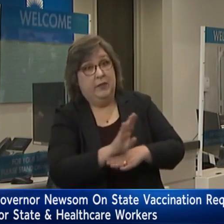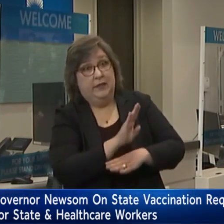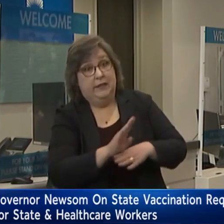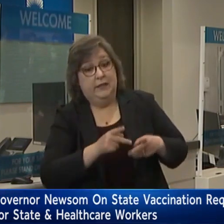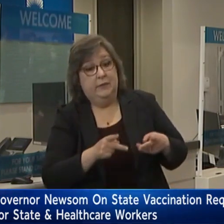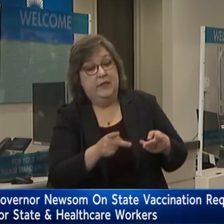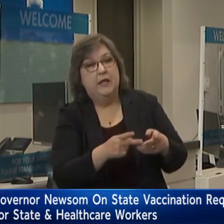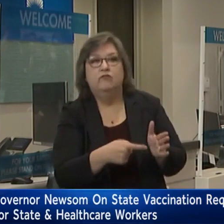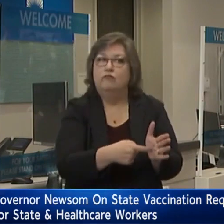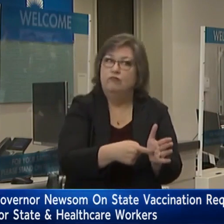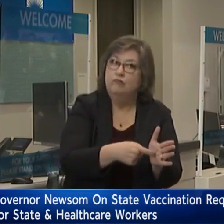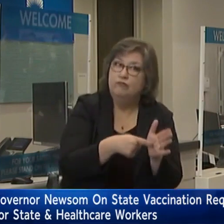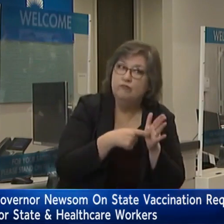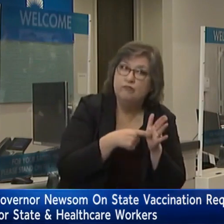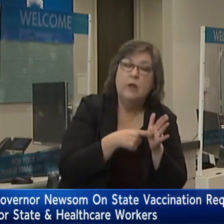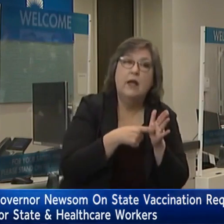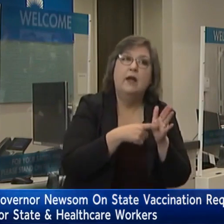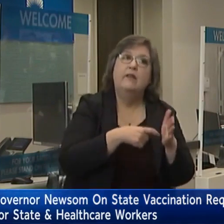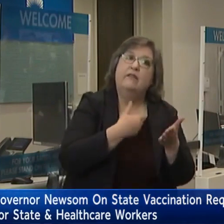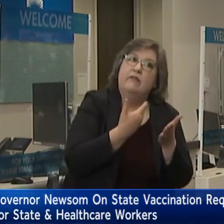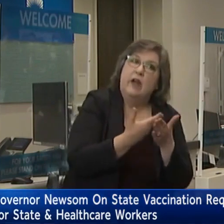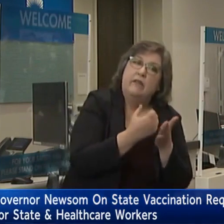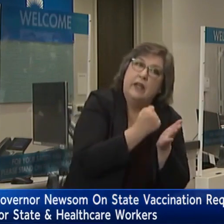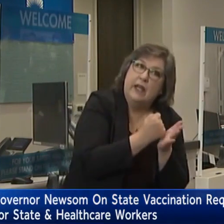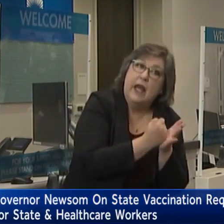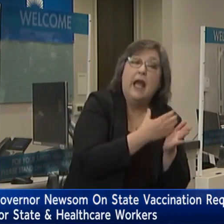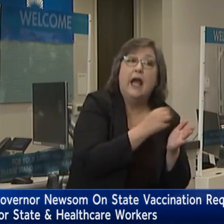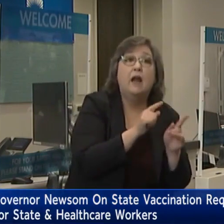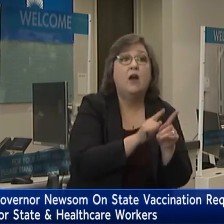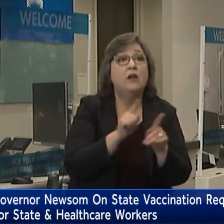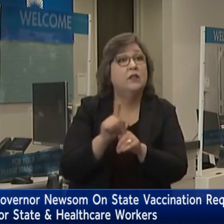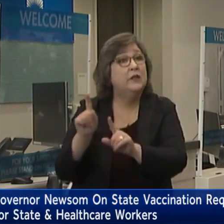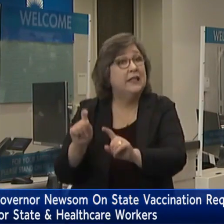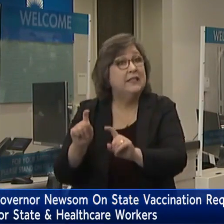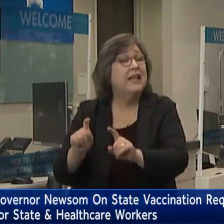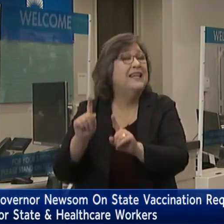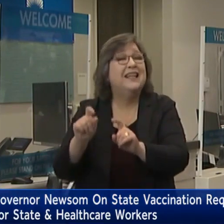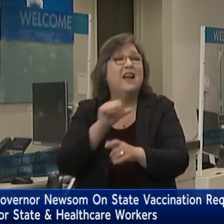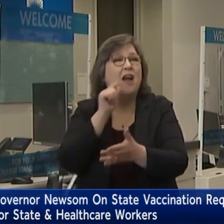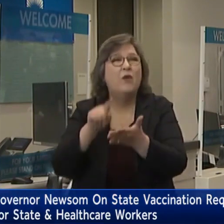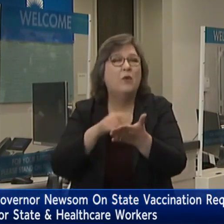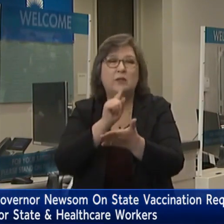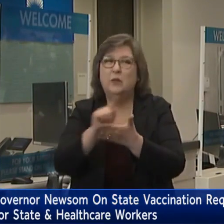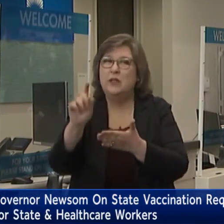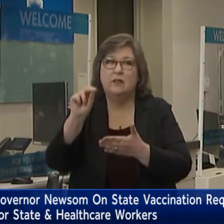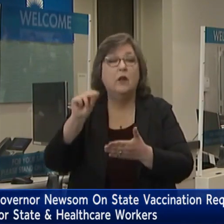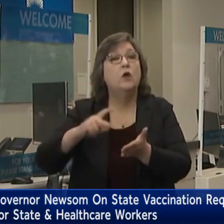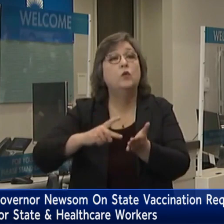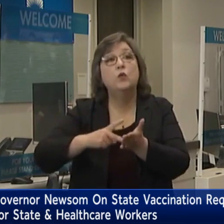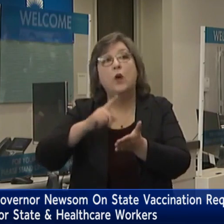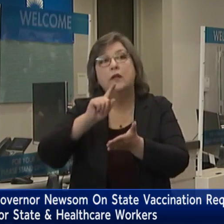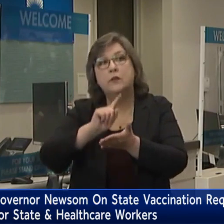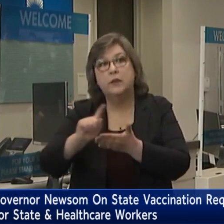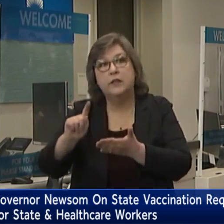IN HEALTH CARE SETTINGS THEYRE A COMMITTED TO VERIFICATION OF VACCINES AND ALSO TESTING.